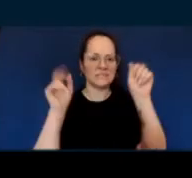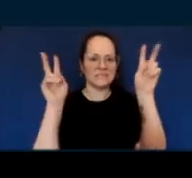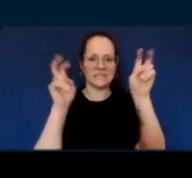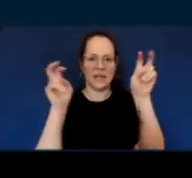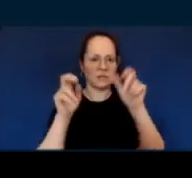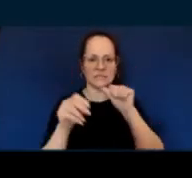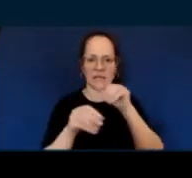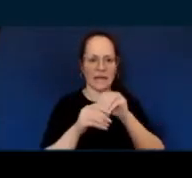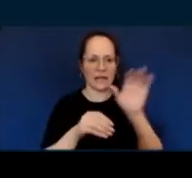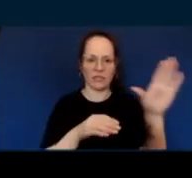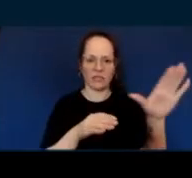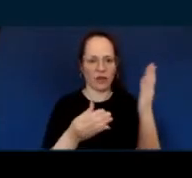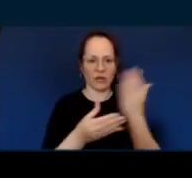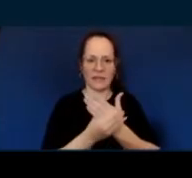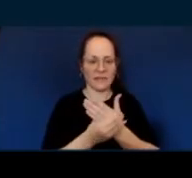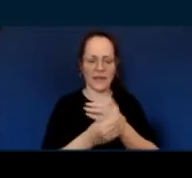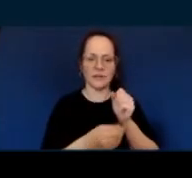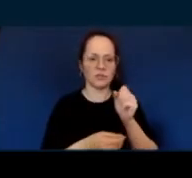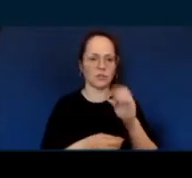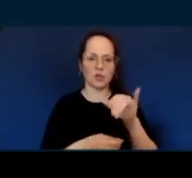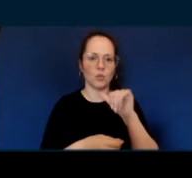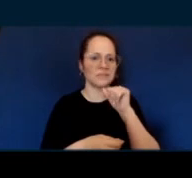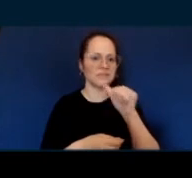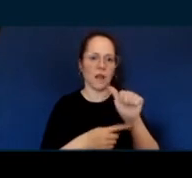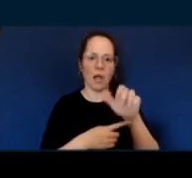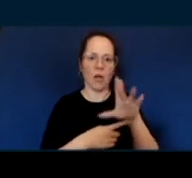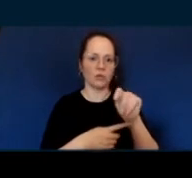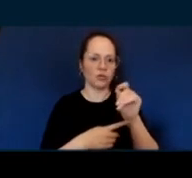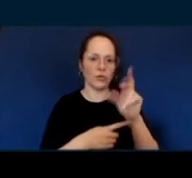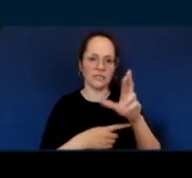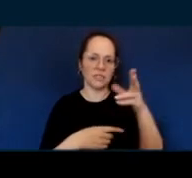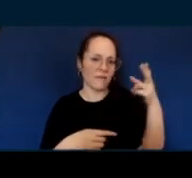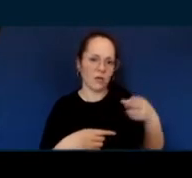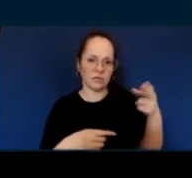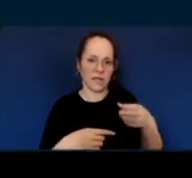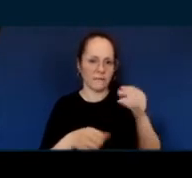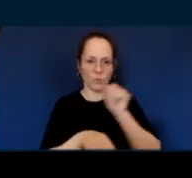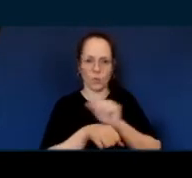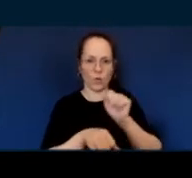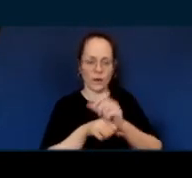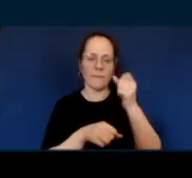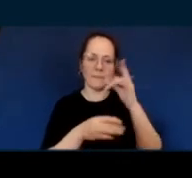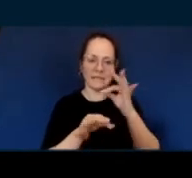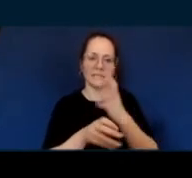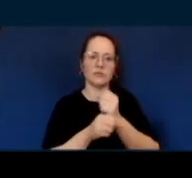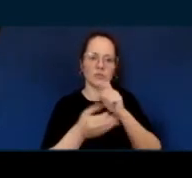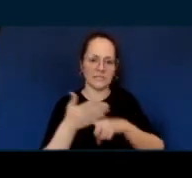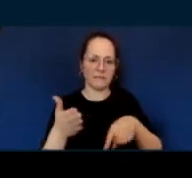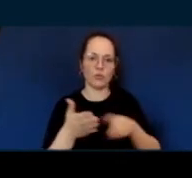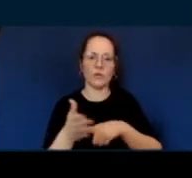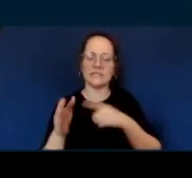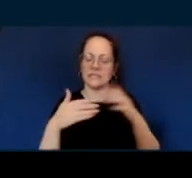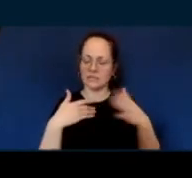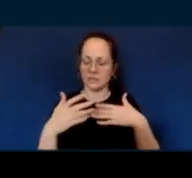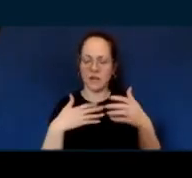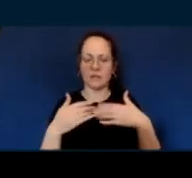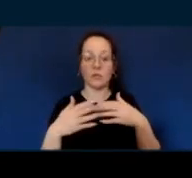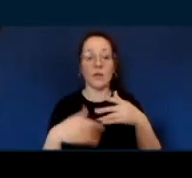COLLECTION SO IT'S NOT AN ALTERATION OF AN ARCHIVED WORK BUT IT RECEIVED CRITICISM NONETHELESS. THEY APOLOGY GUISED AND STATED